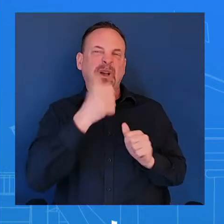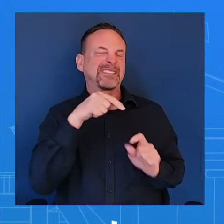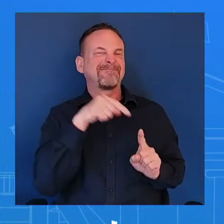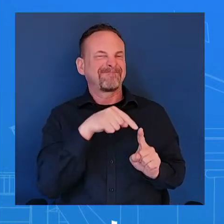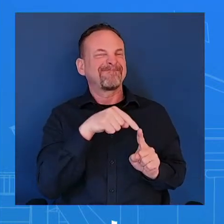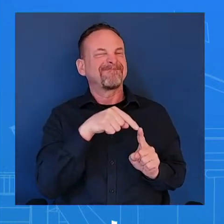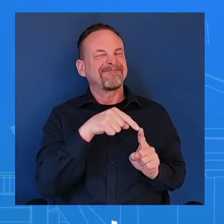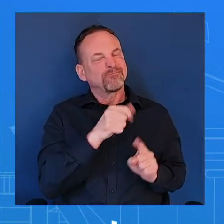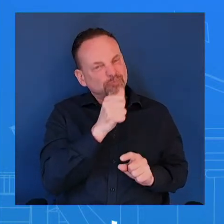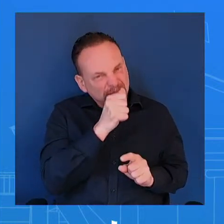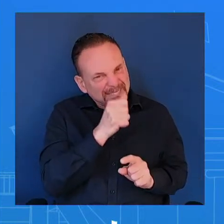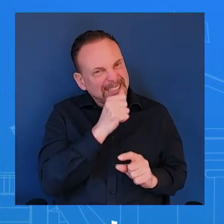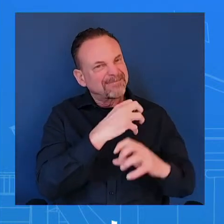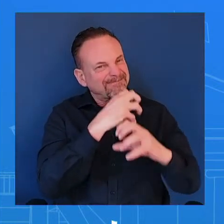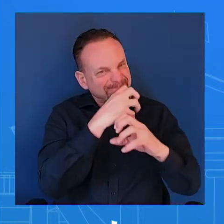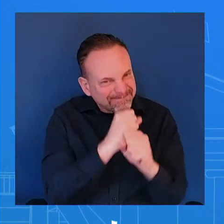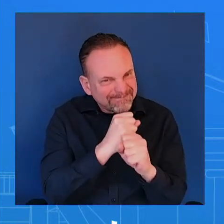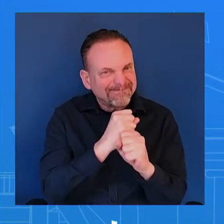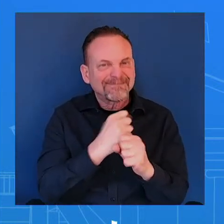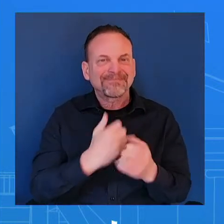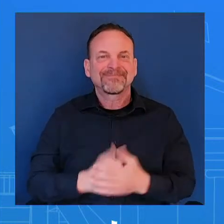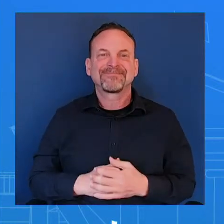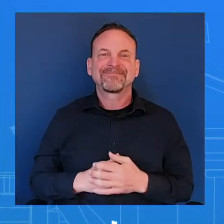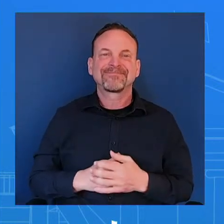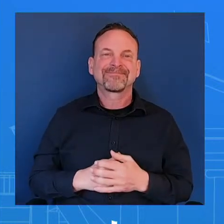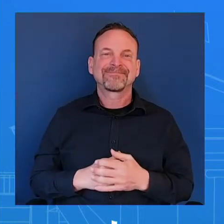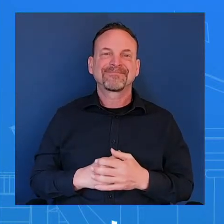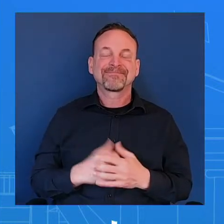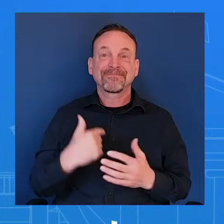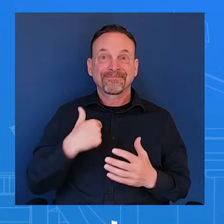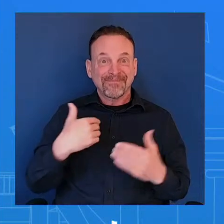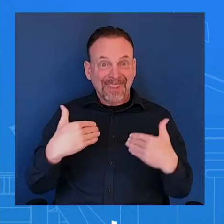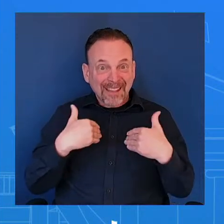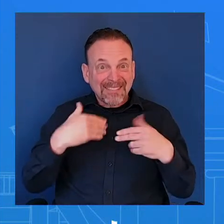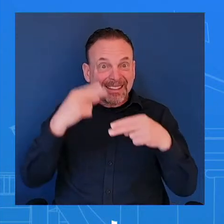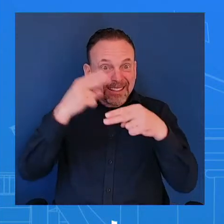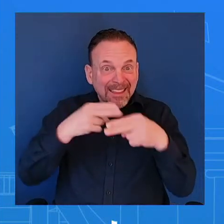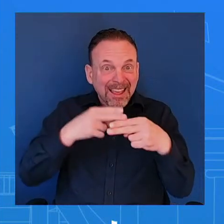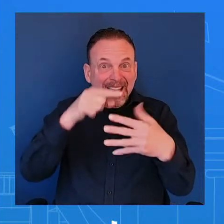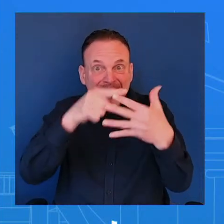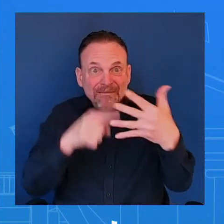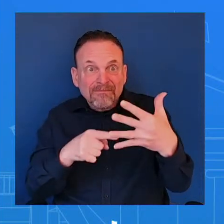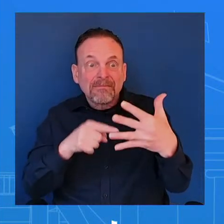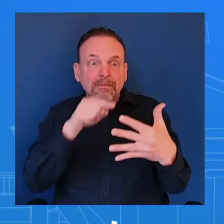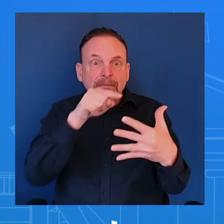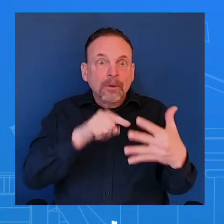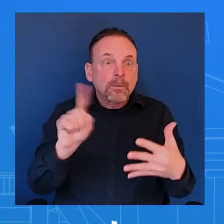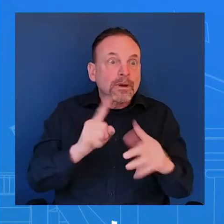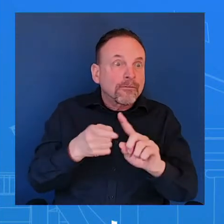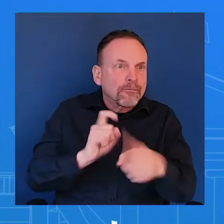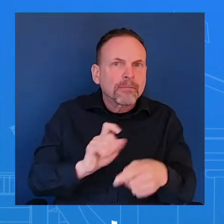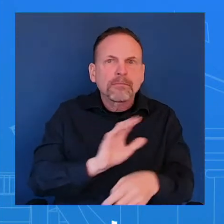who -- who they are or where they come from, if they've been to Gaza. That is something I want to be super mindful of. The Press: What was the President's reaction